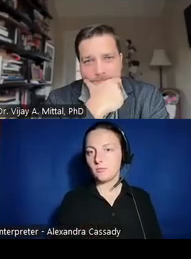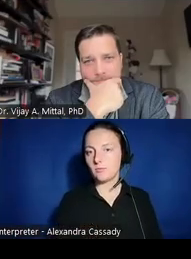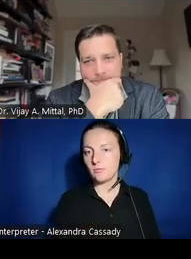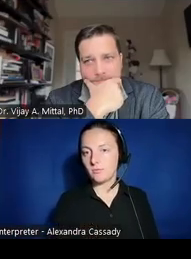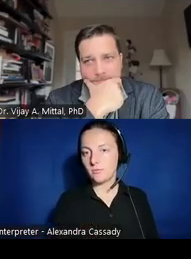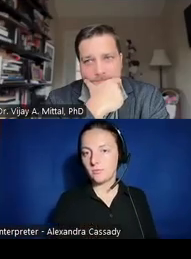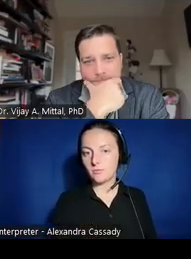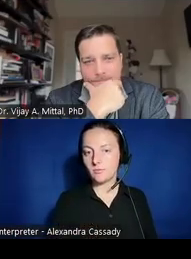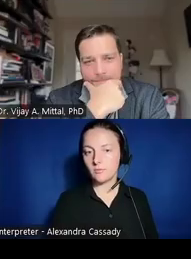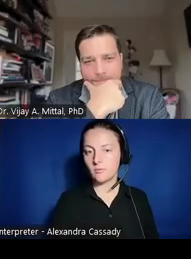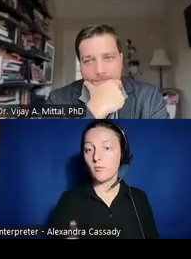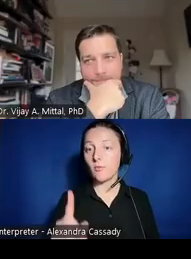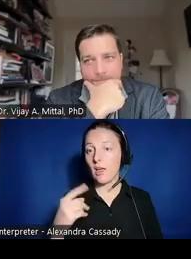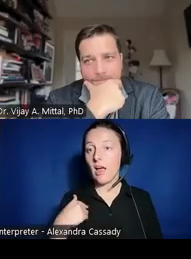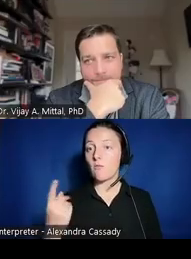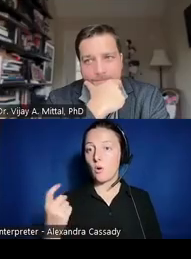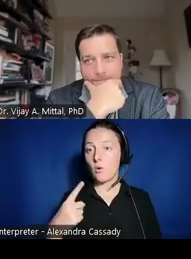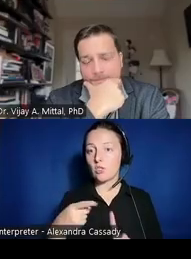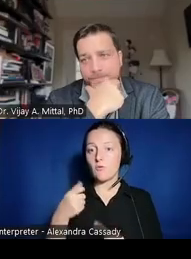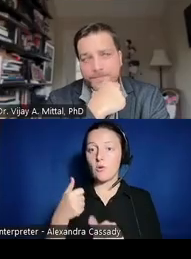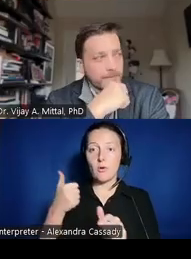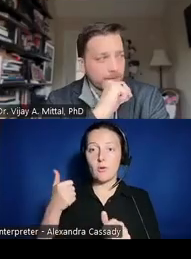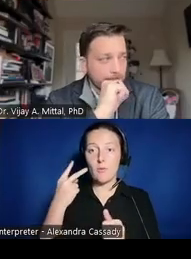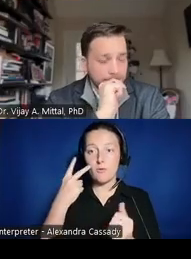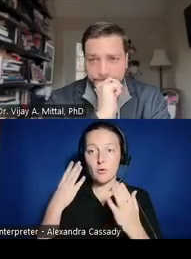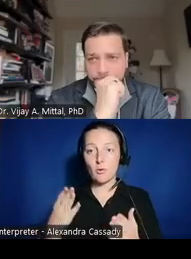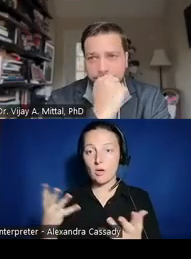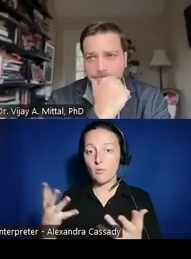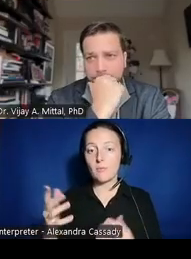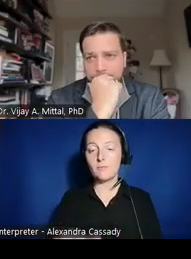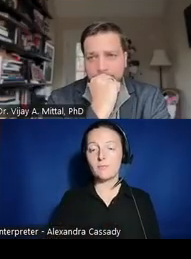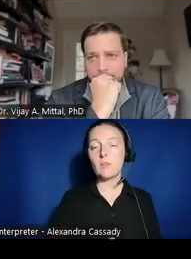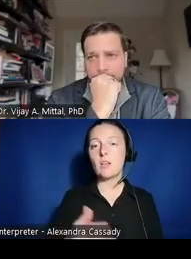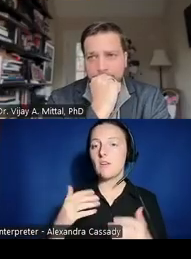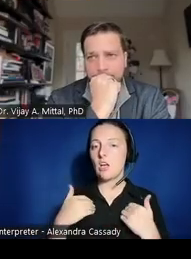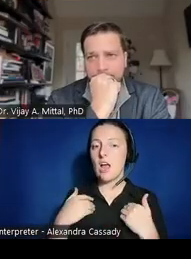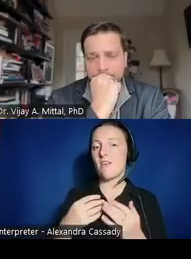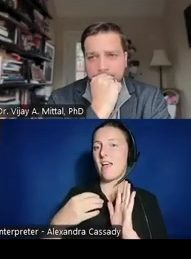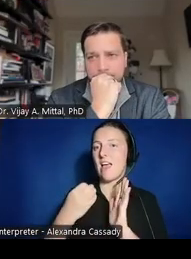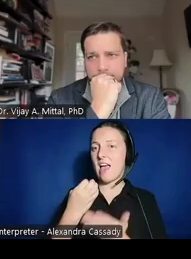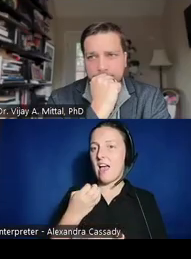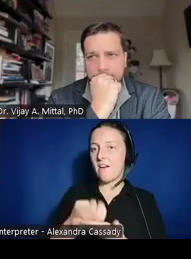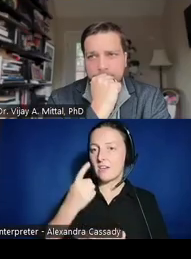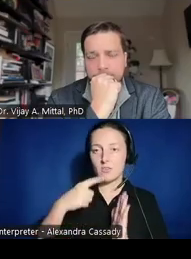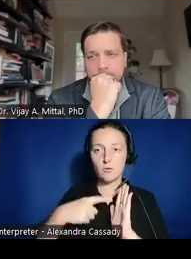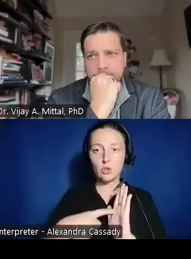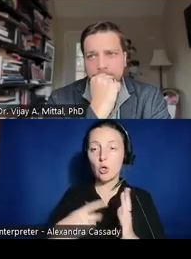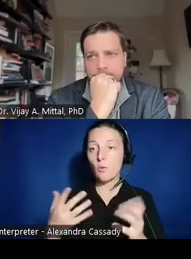remote viewer which is is there evidence to suggest that early intervention with physical